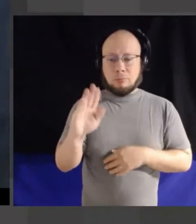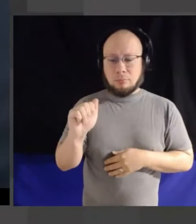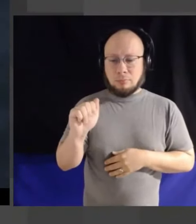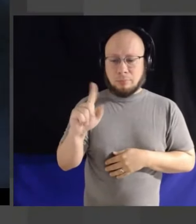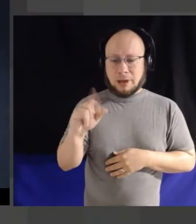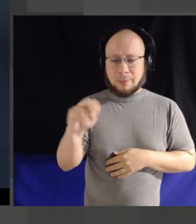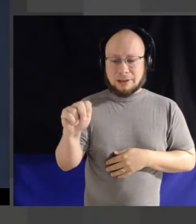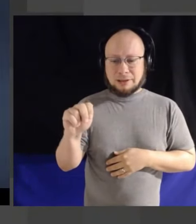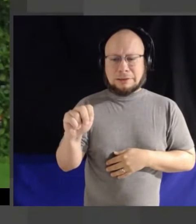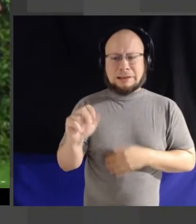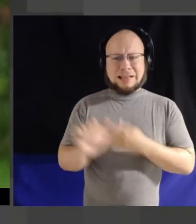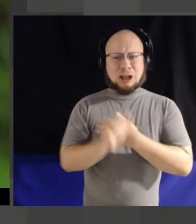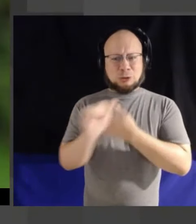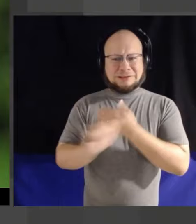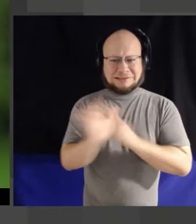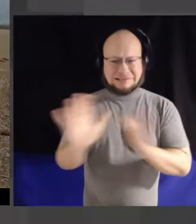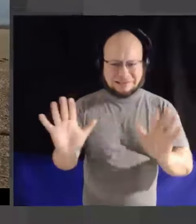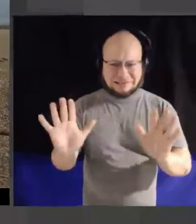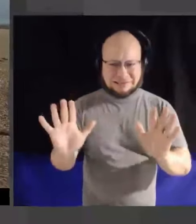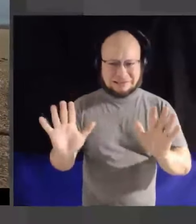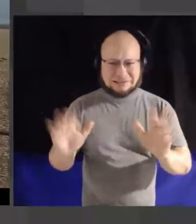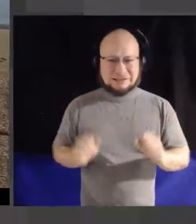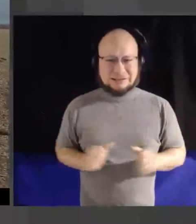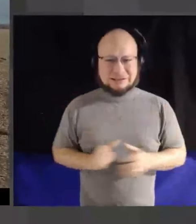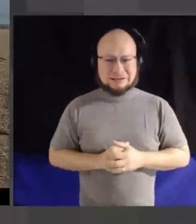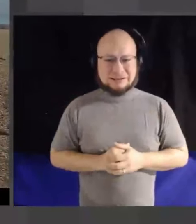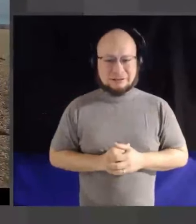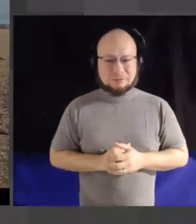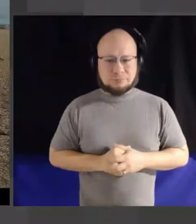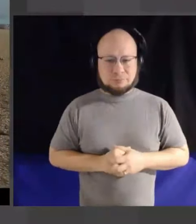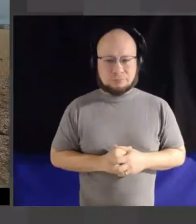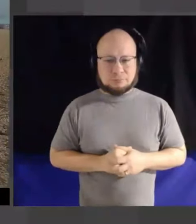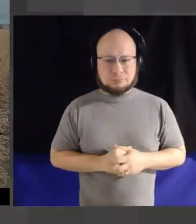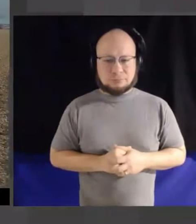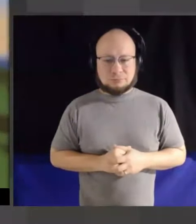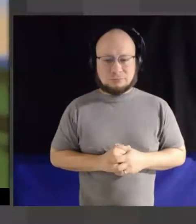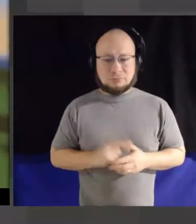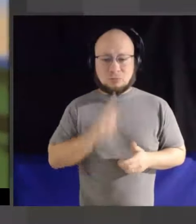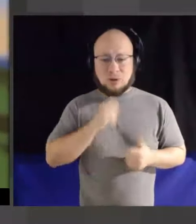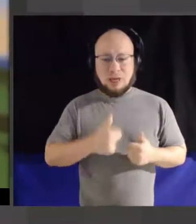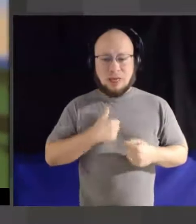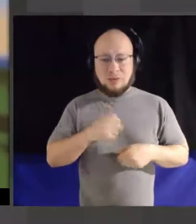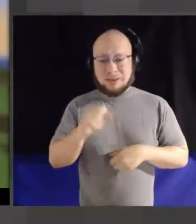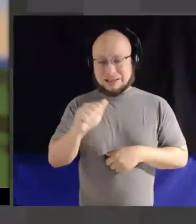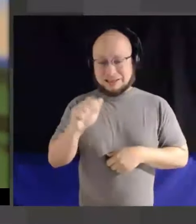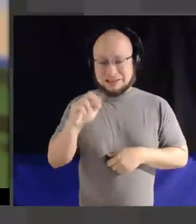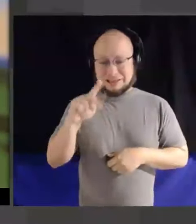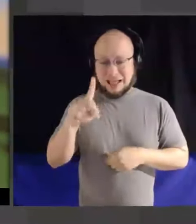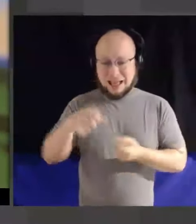MINECRAFT EARTH BADMINTON CAN BE QUITE DANGEROUS TO ONLOOKERS.